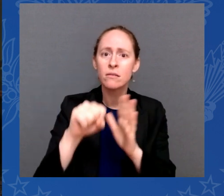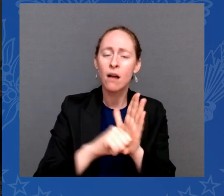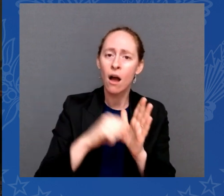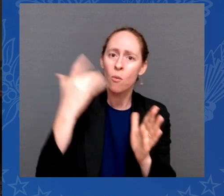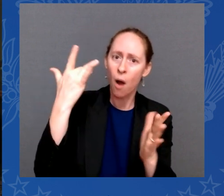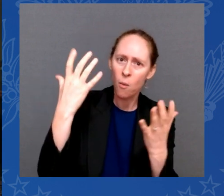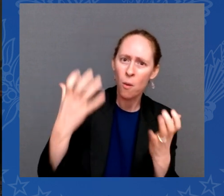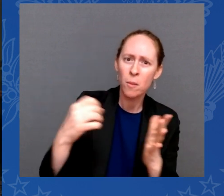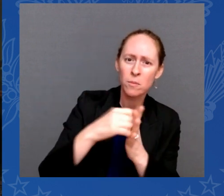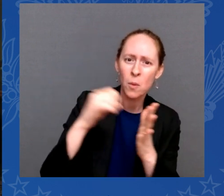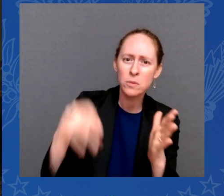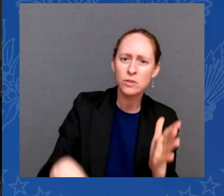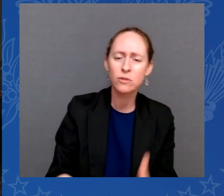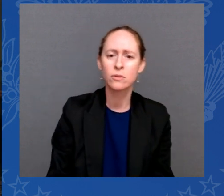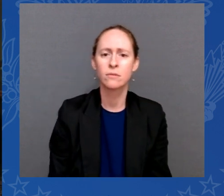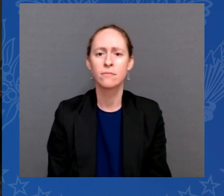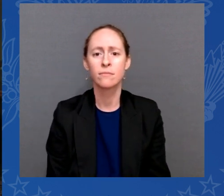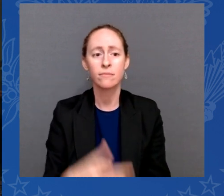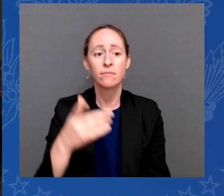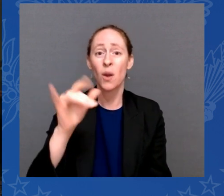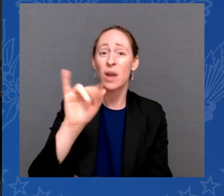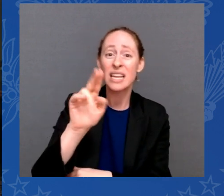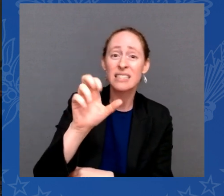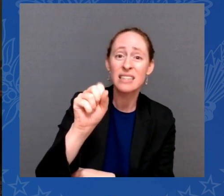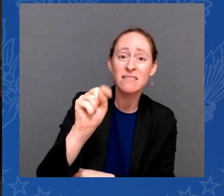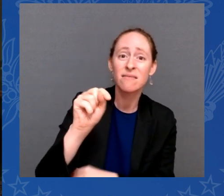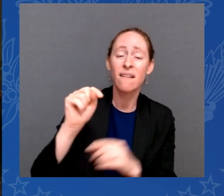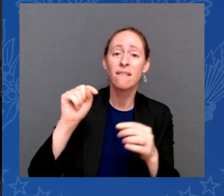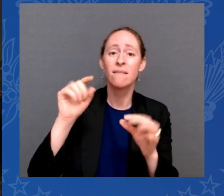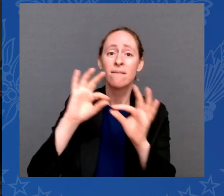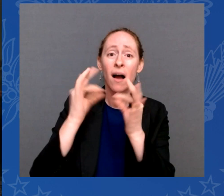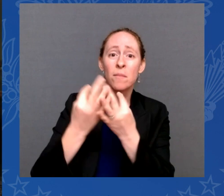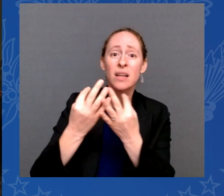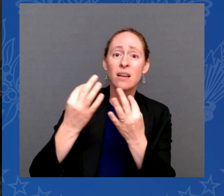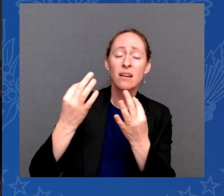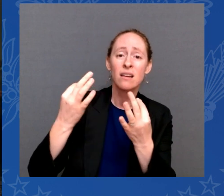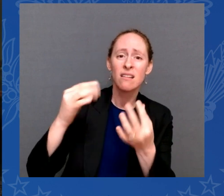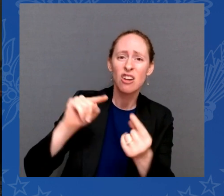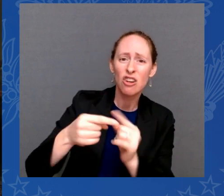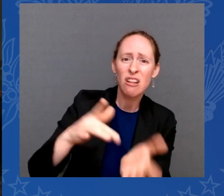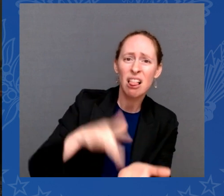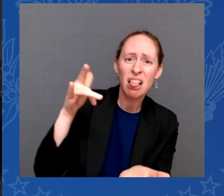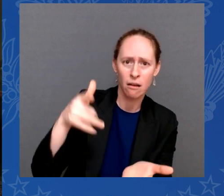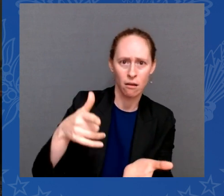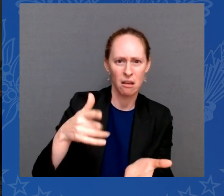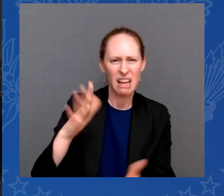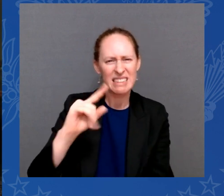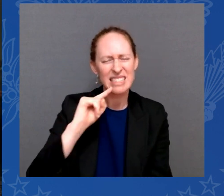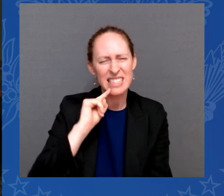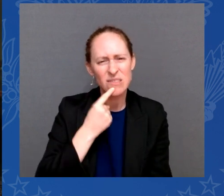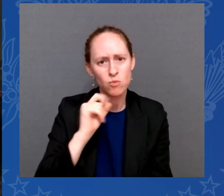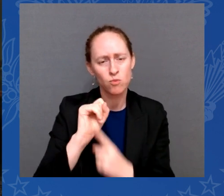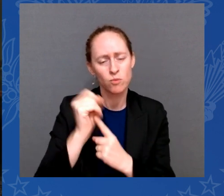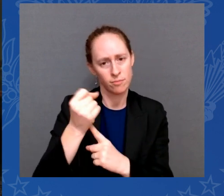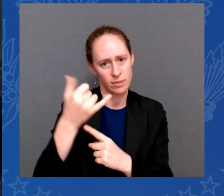I mean, it just -- this is just extreme. You know, even the life of the mother is in question in some case -- in some states.